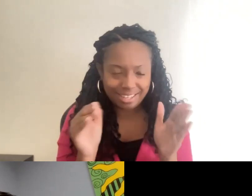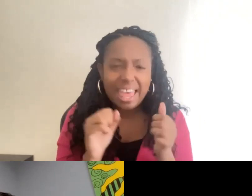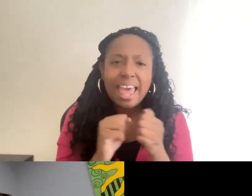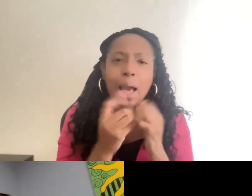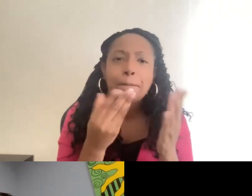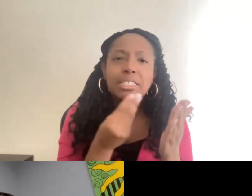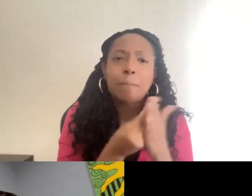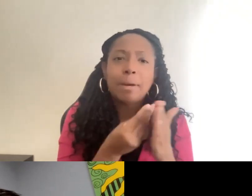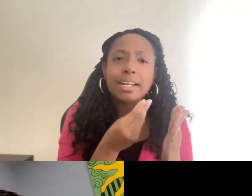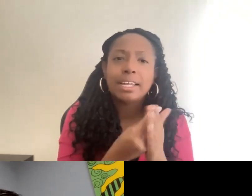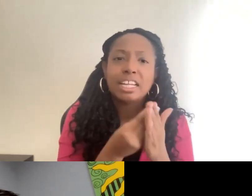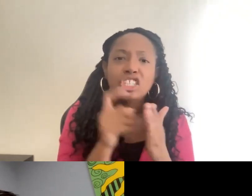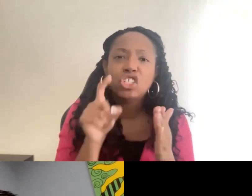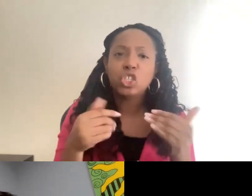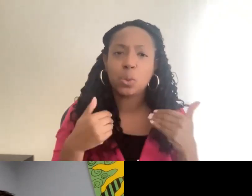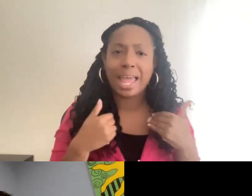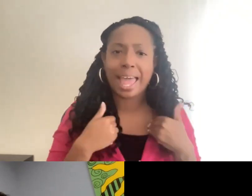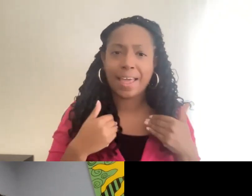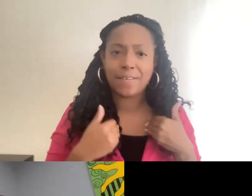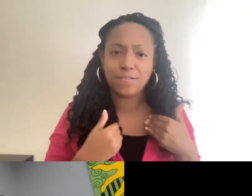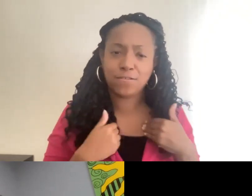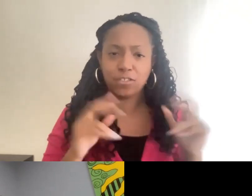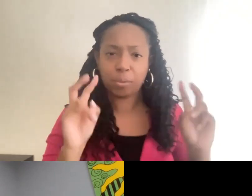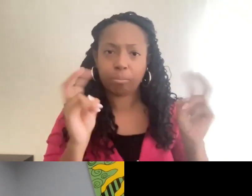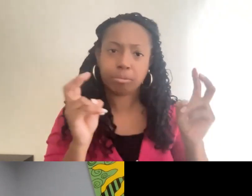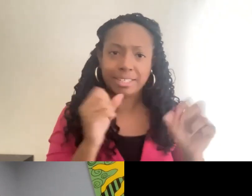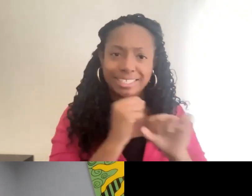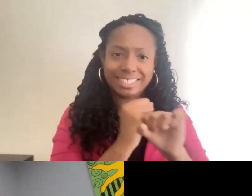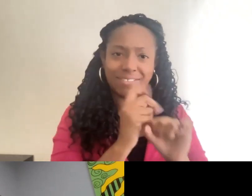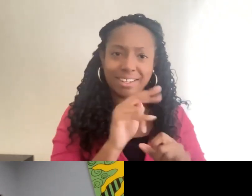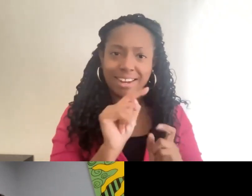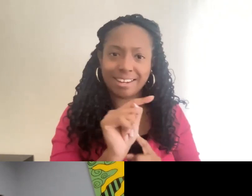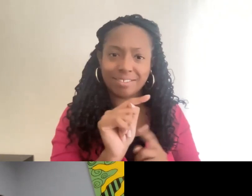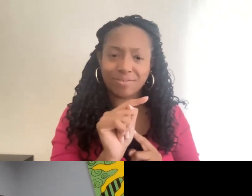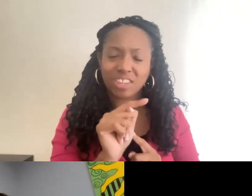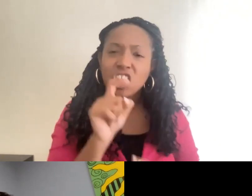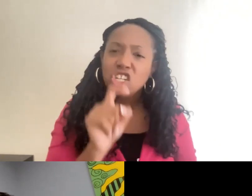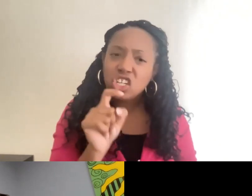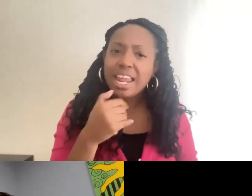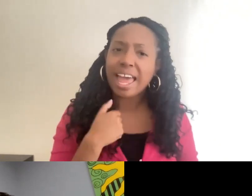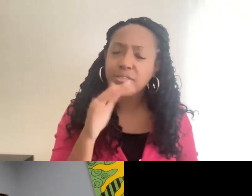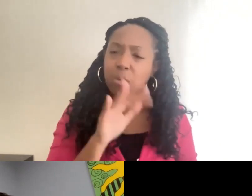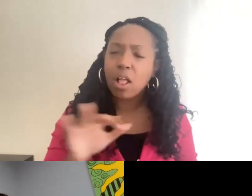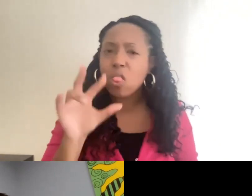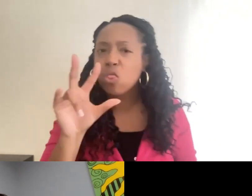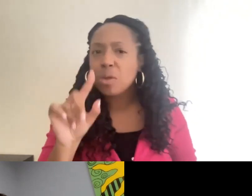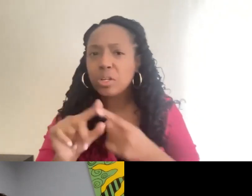expenses in savings not invested right which is counterintuitive because we want our money